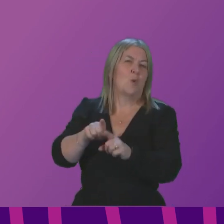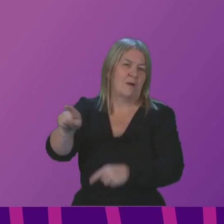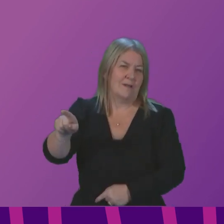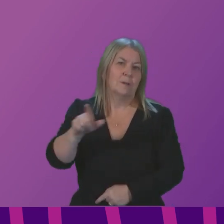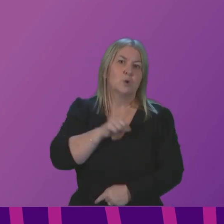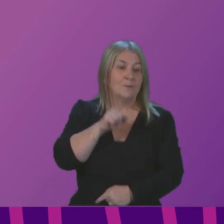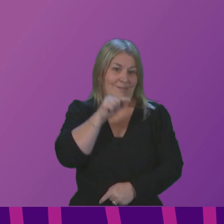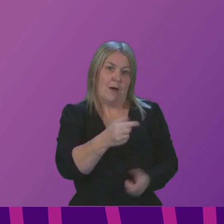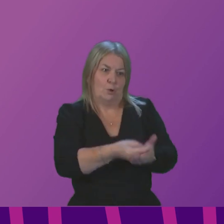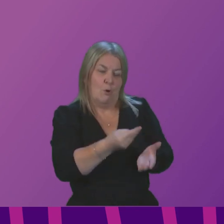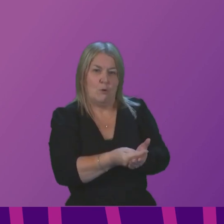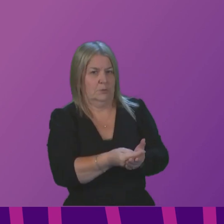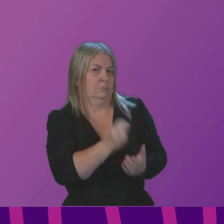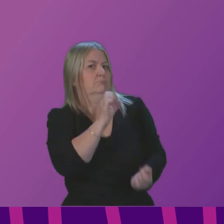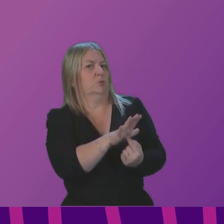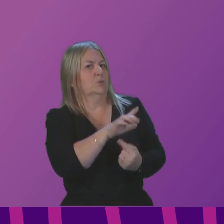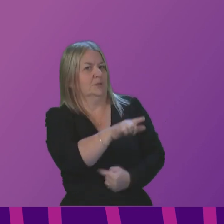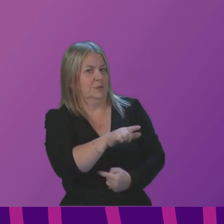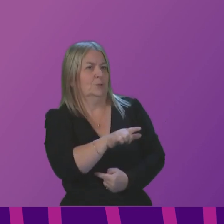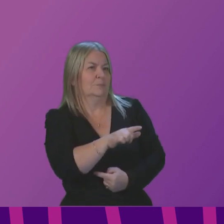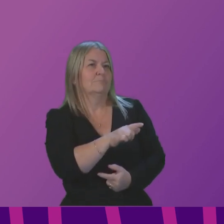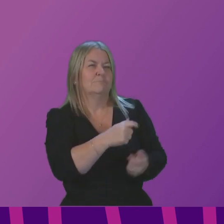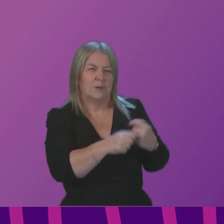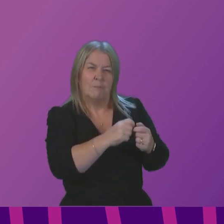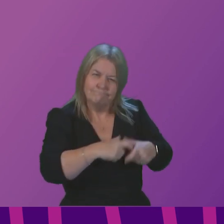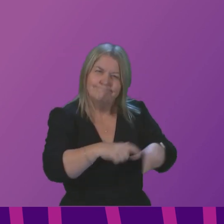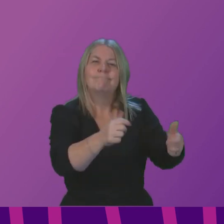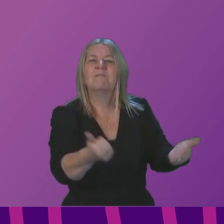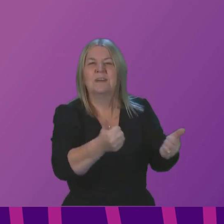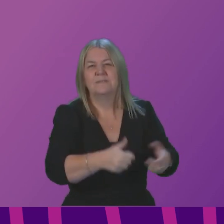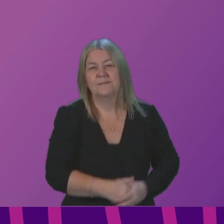that the policy continues to be effective. There were encouraging signs pre-pandemic